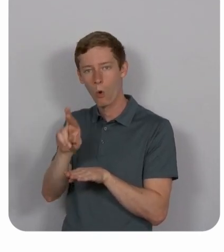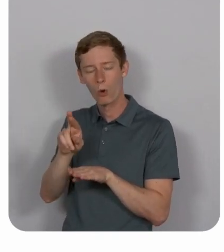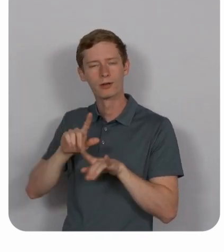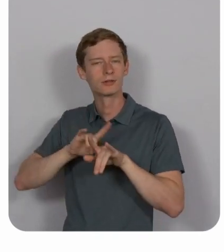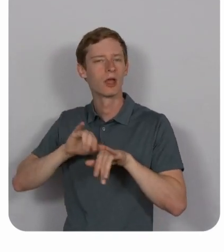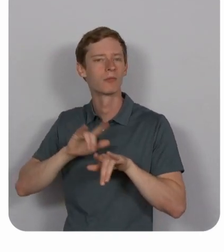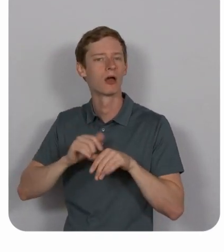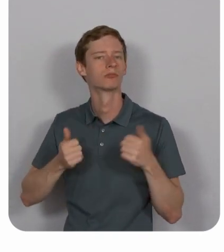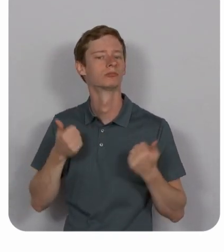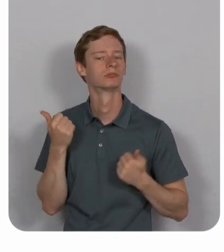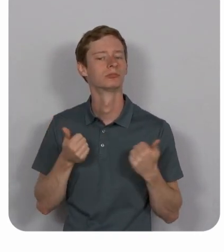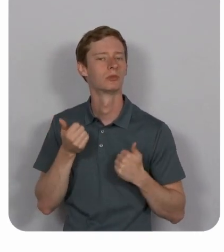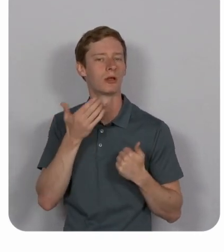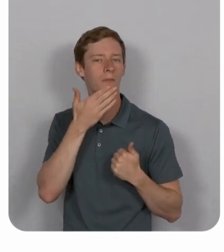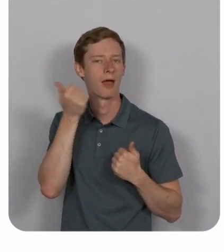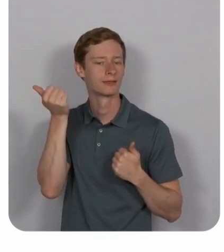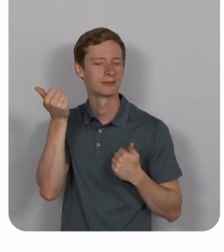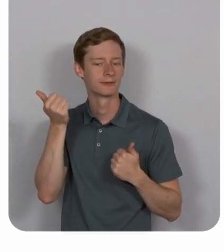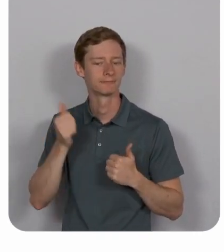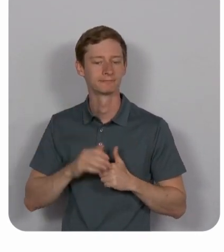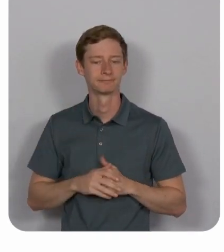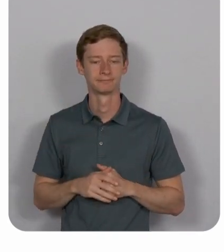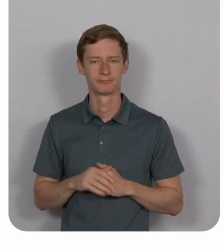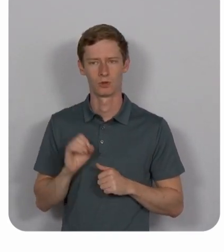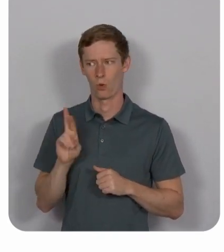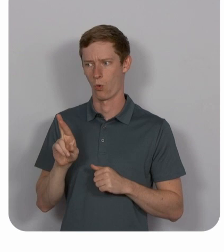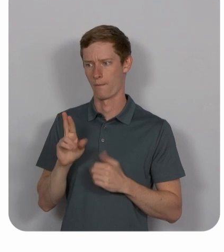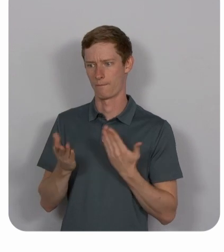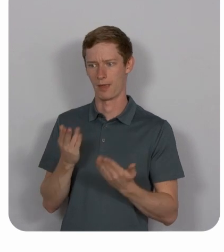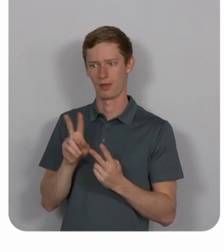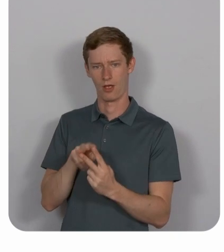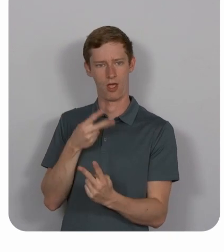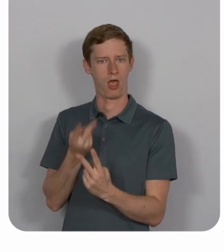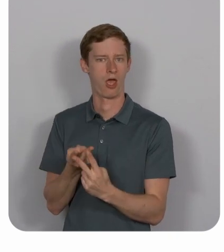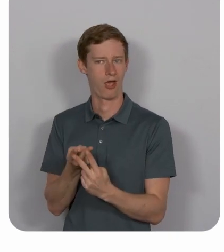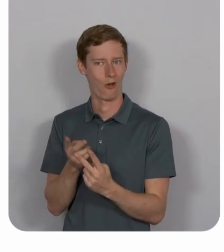a certain other one? So should I learn how to navigate and then how to query data or the other way around?”